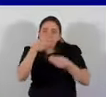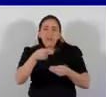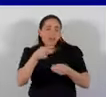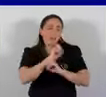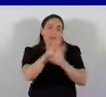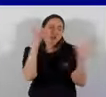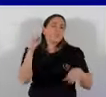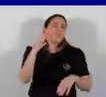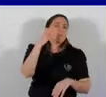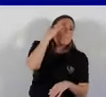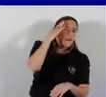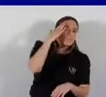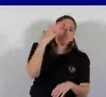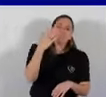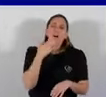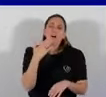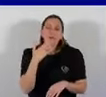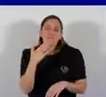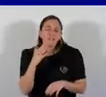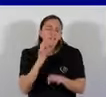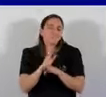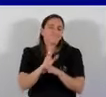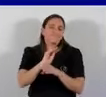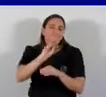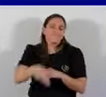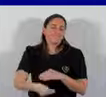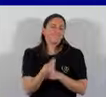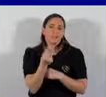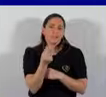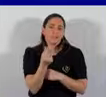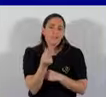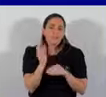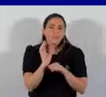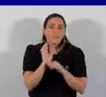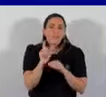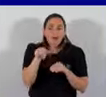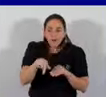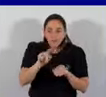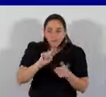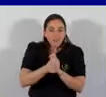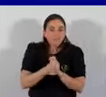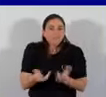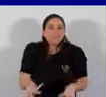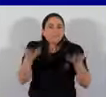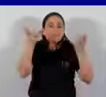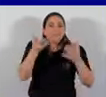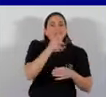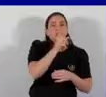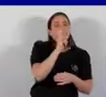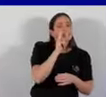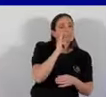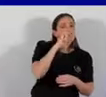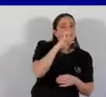And 0.5 construction, they are clear about all the mess That politics generated during March and April